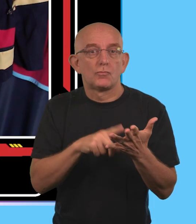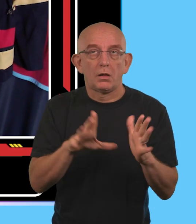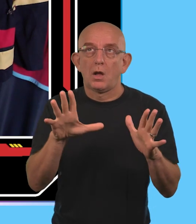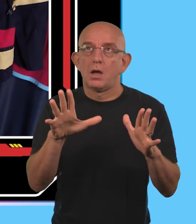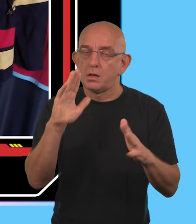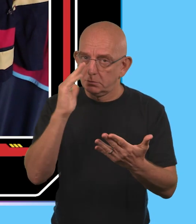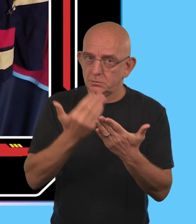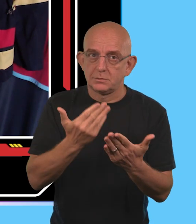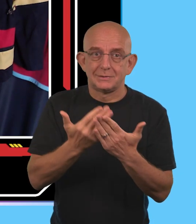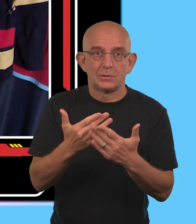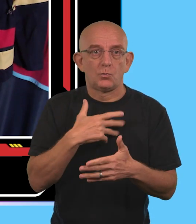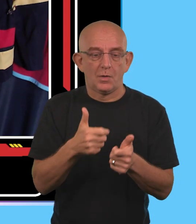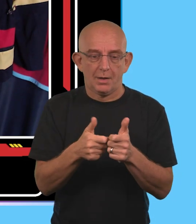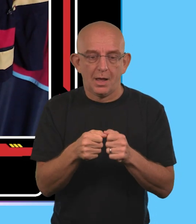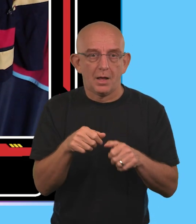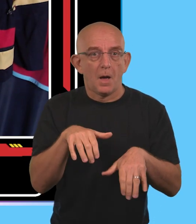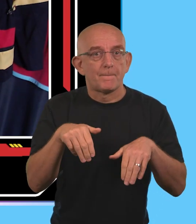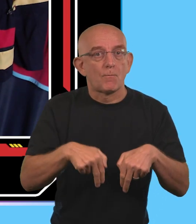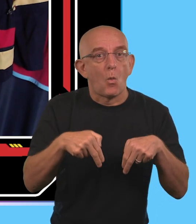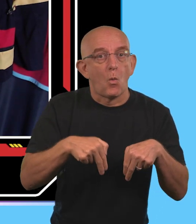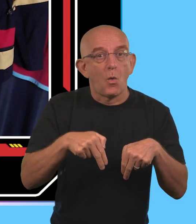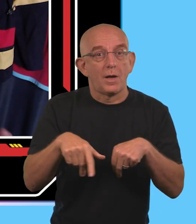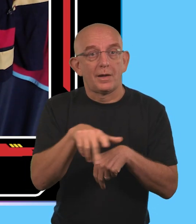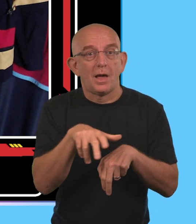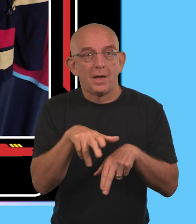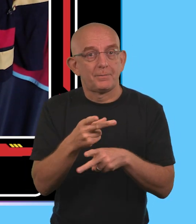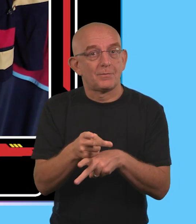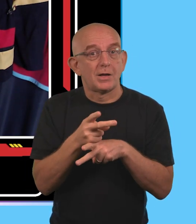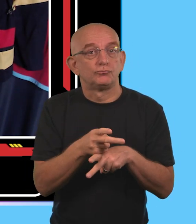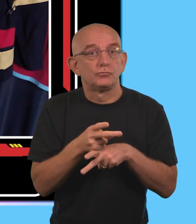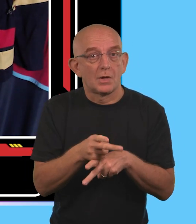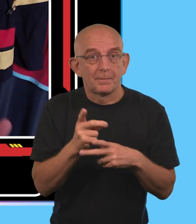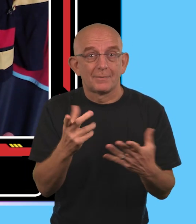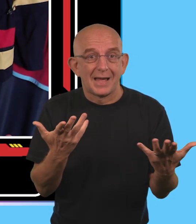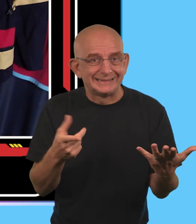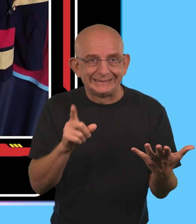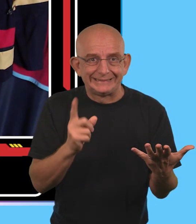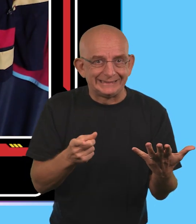All she wanted to do was play Paw Patrol, and she couldn't.